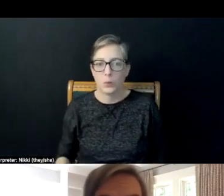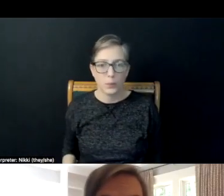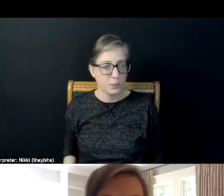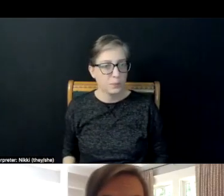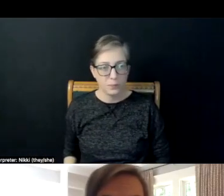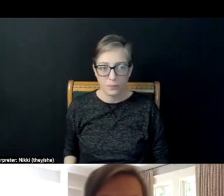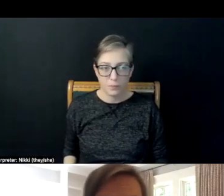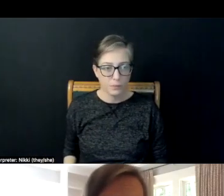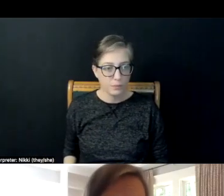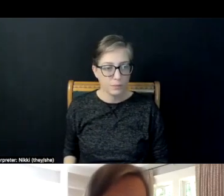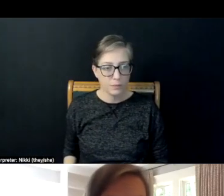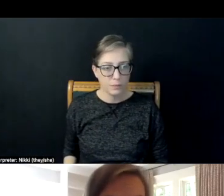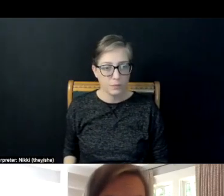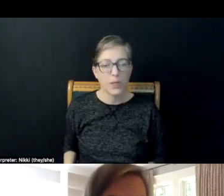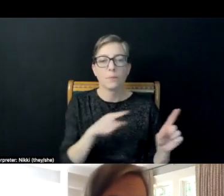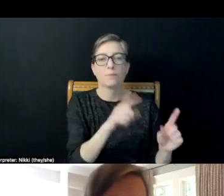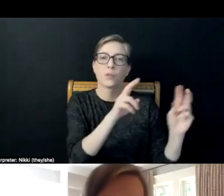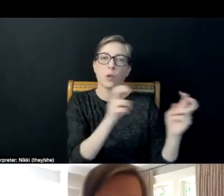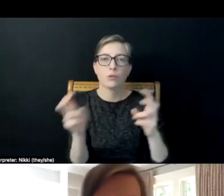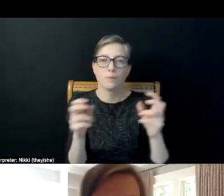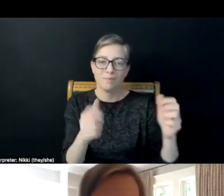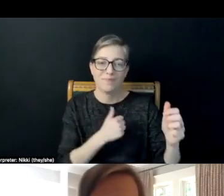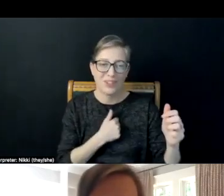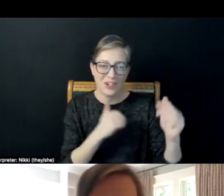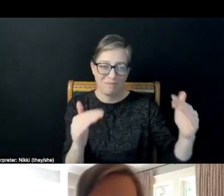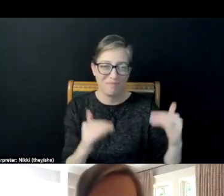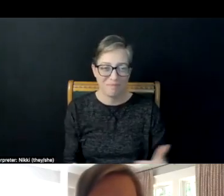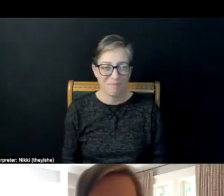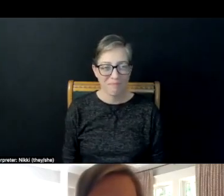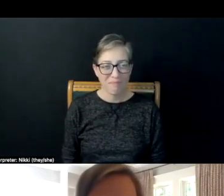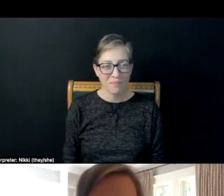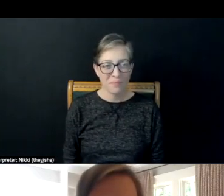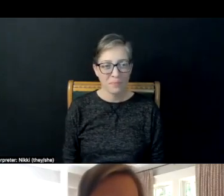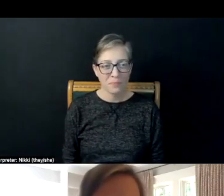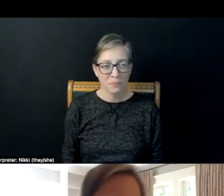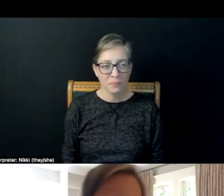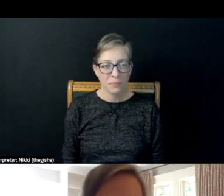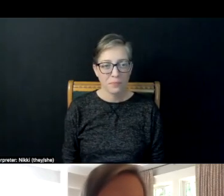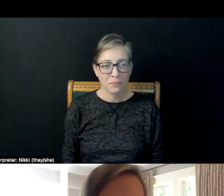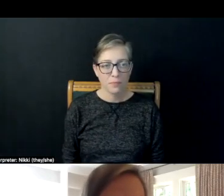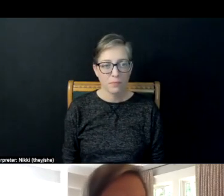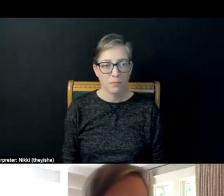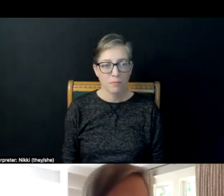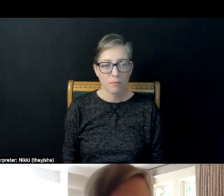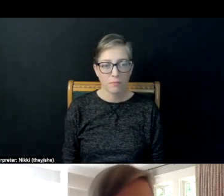Sorry, there are other quotes. Next slide please, sorry. Really what this is,